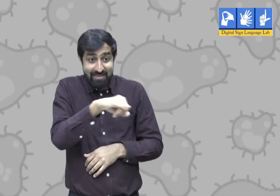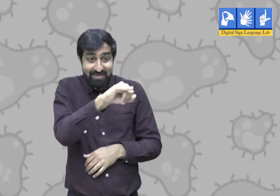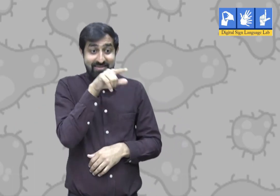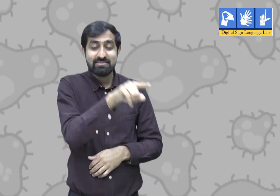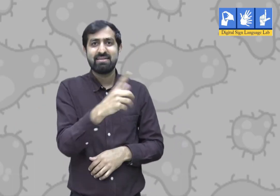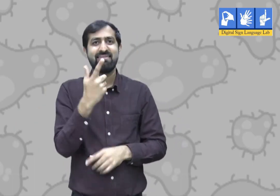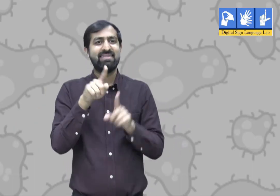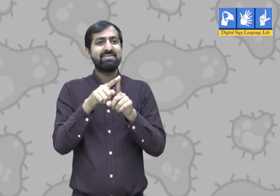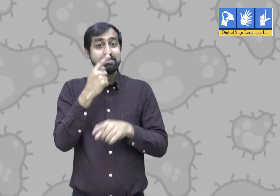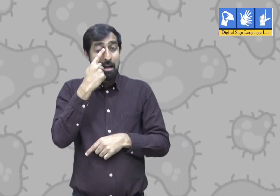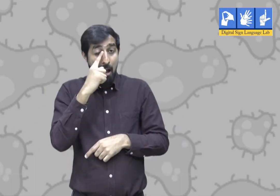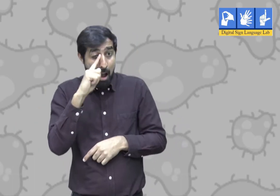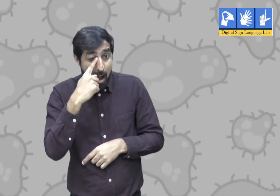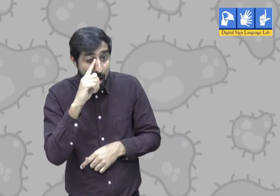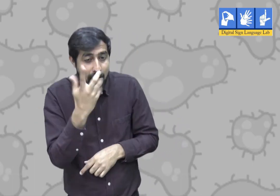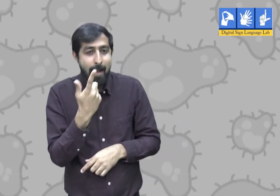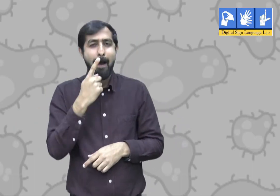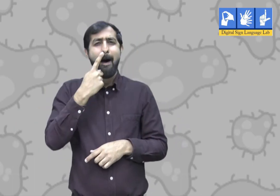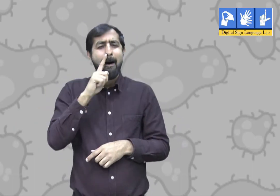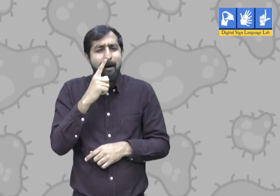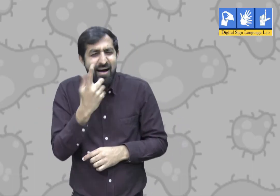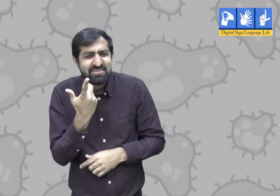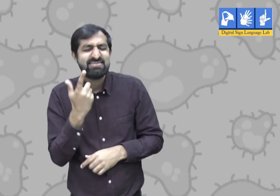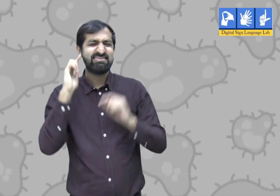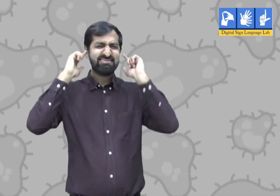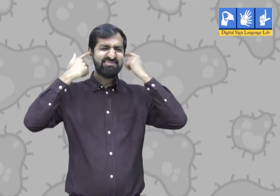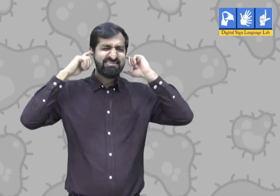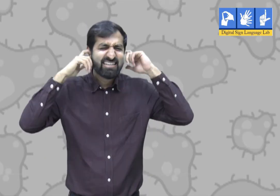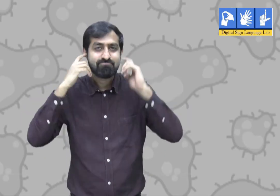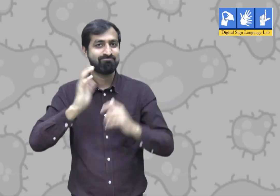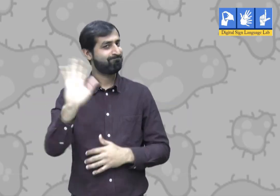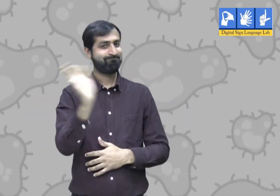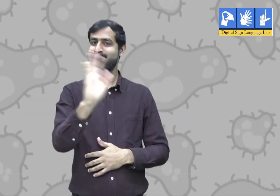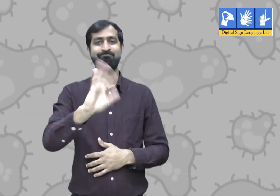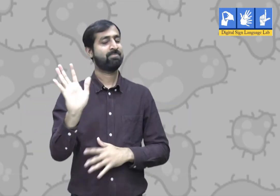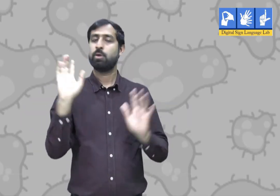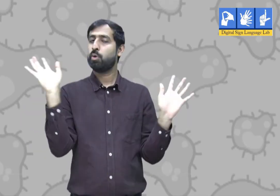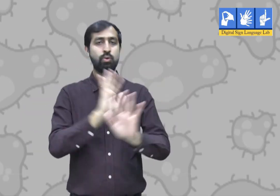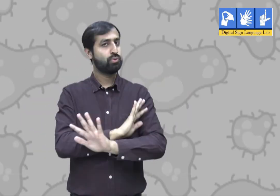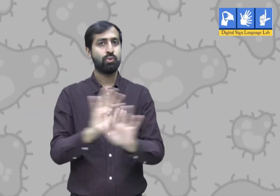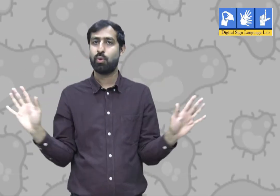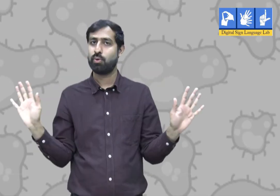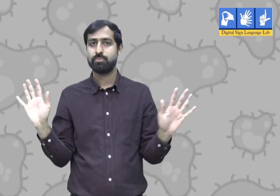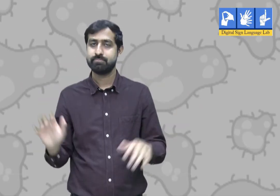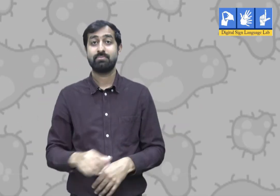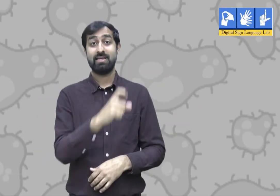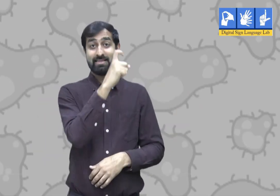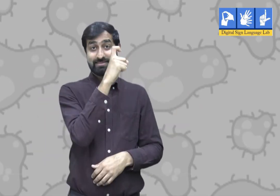Don’t touch your face ( eyes, nose, ears, mouth) with your hands.